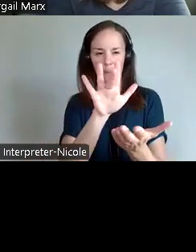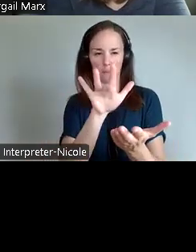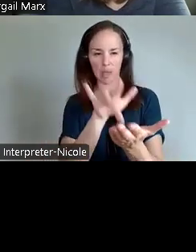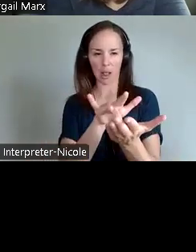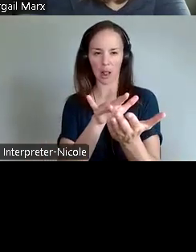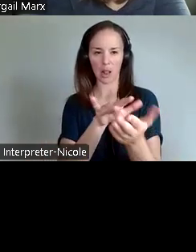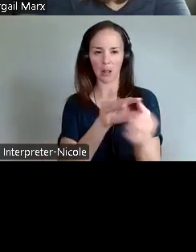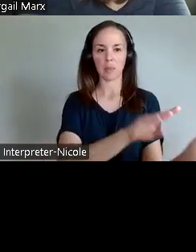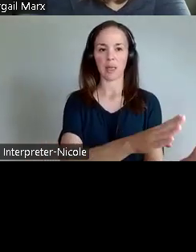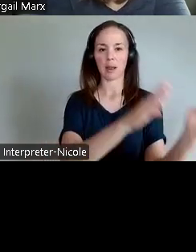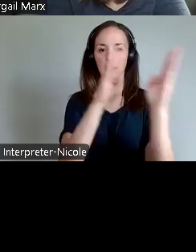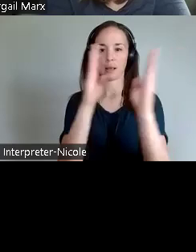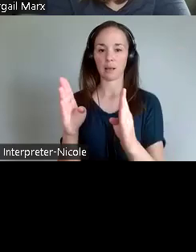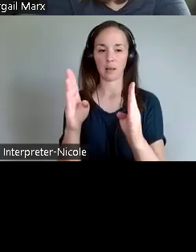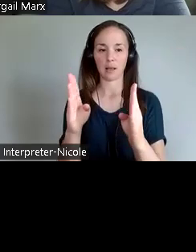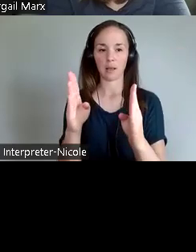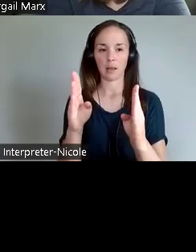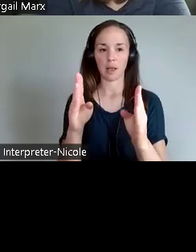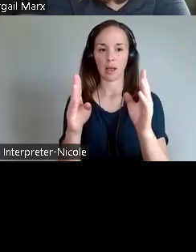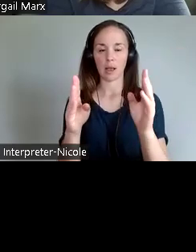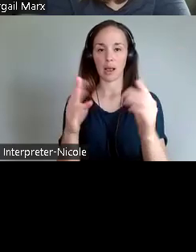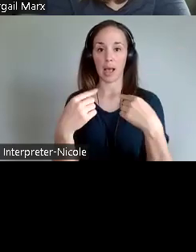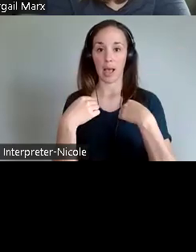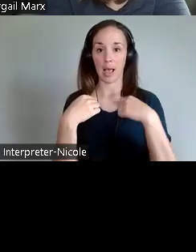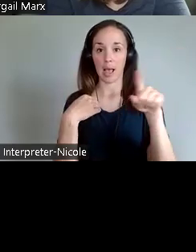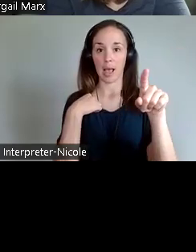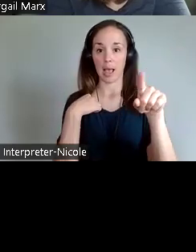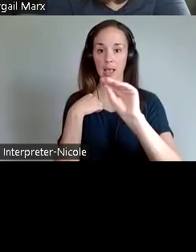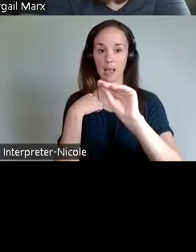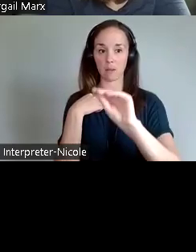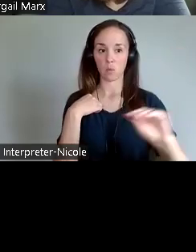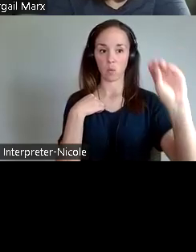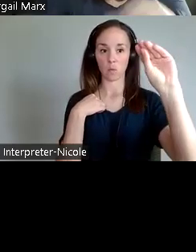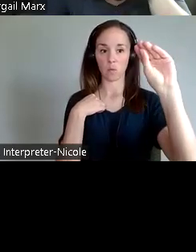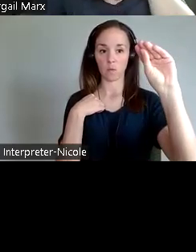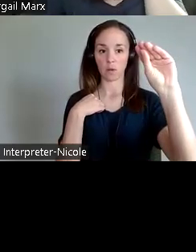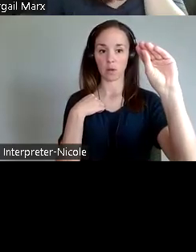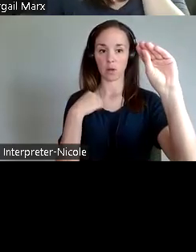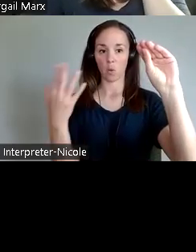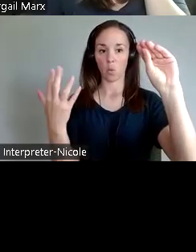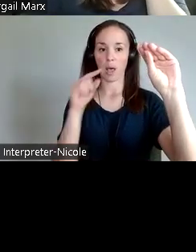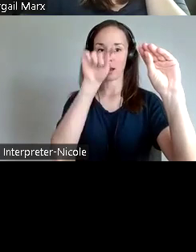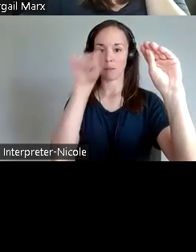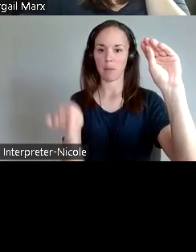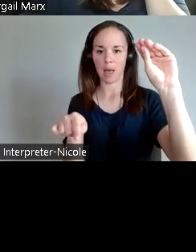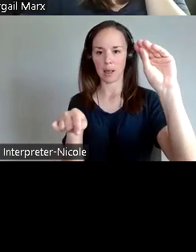Now we have shifted I to kind of the upper corner and want is way down at the bottom,